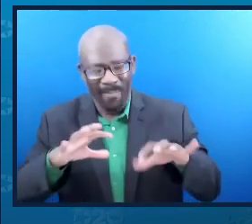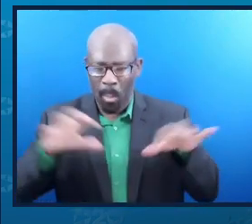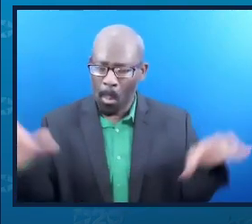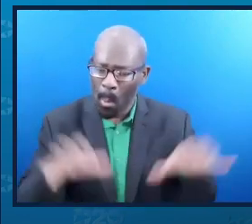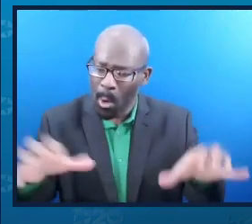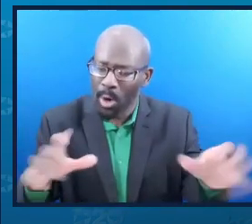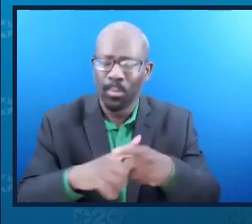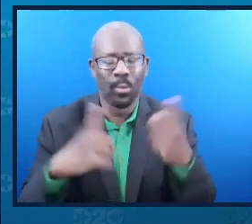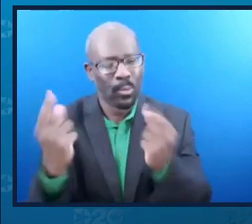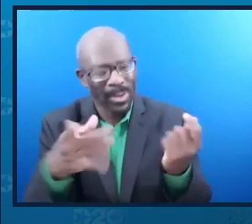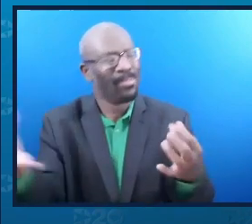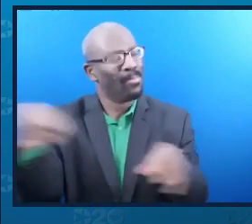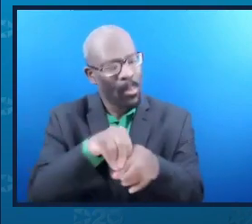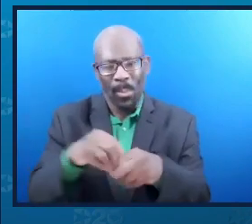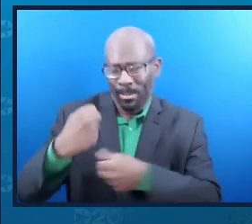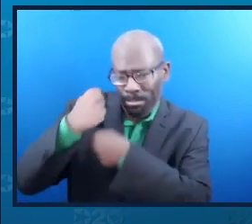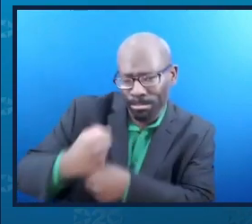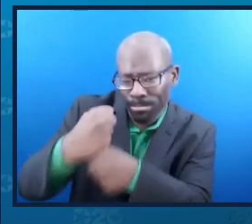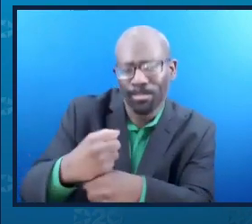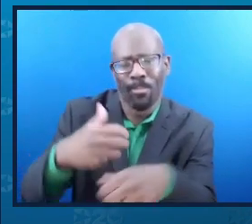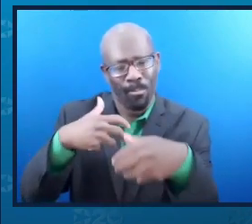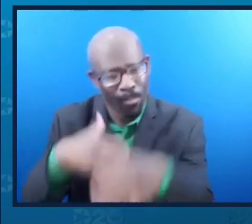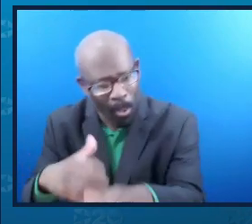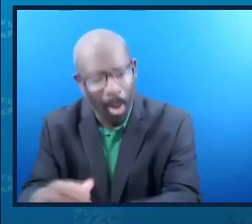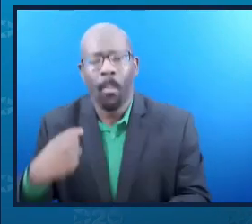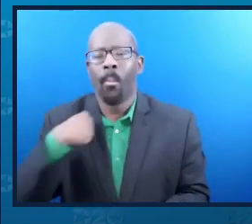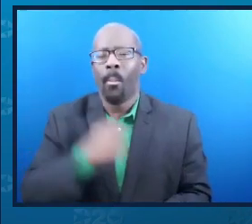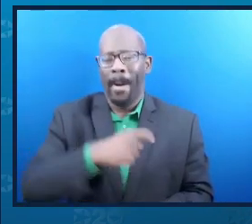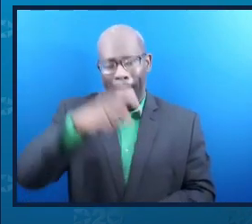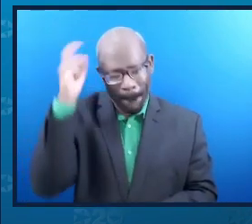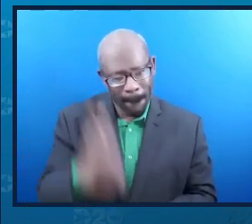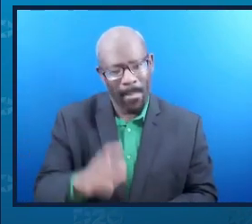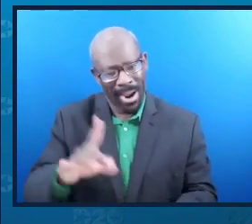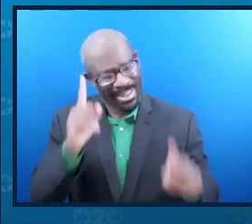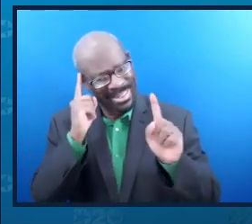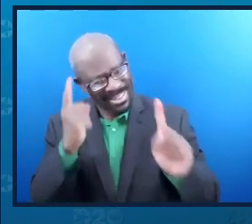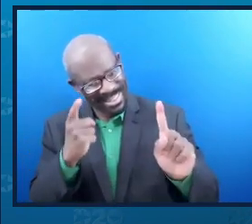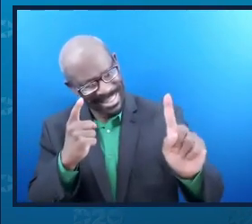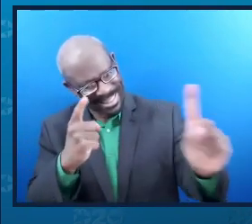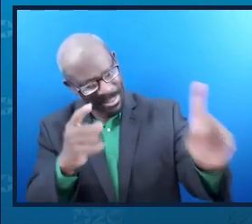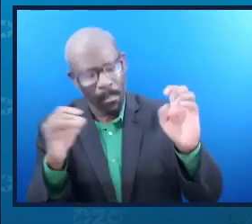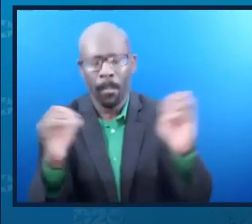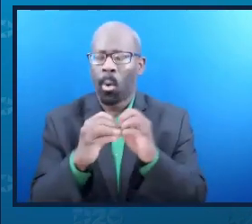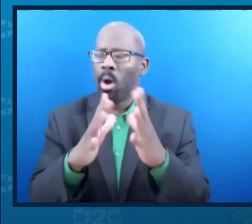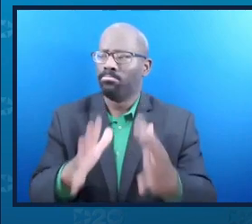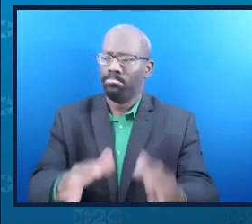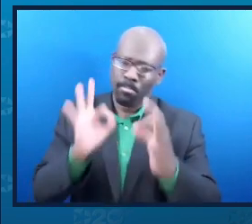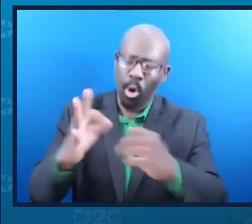TO JAIL, TO PUSH US CLOSER TO A MORE FERK UNION.